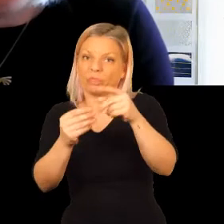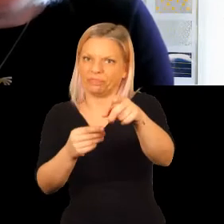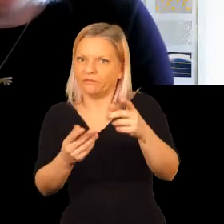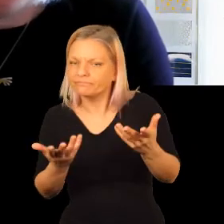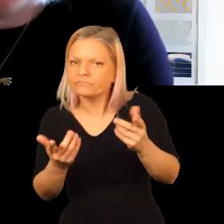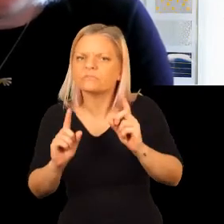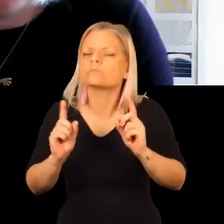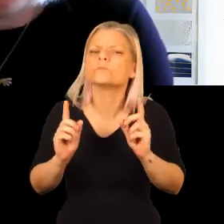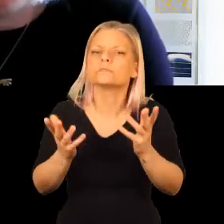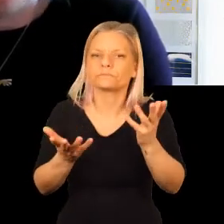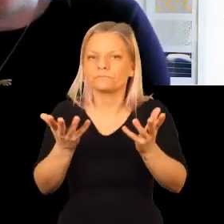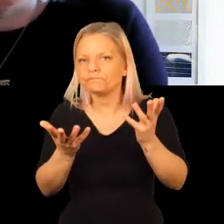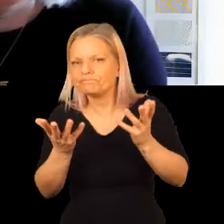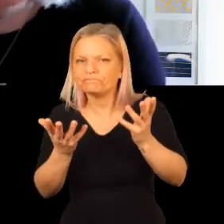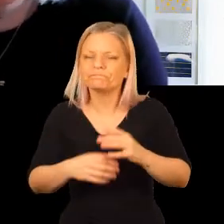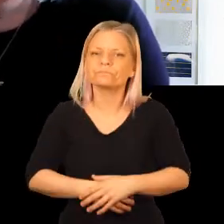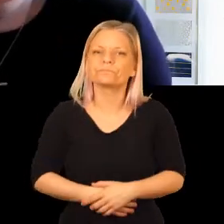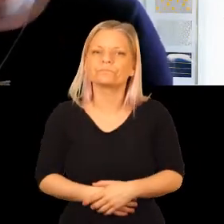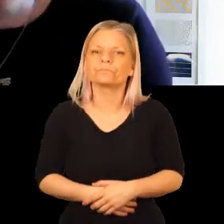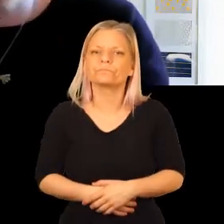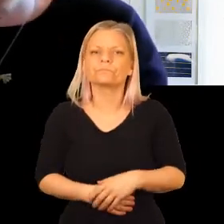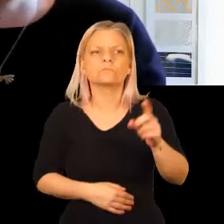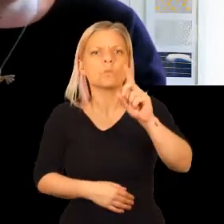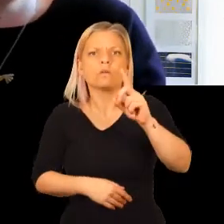maybe to talk a little bit about you with you around what are some of the things that you've